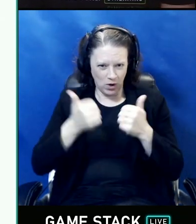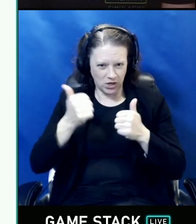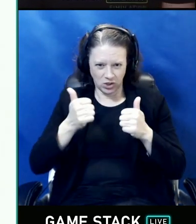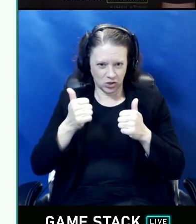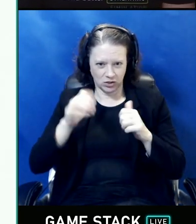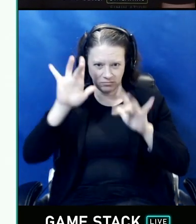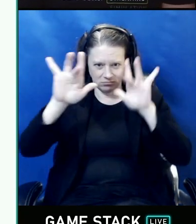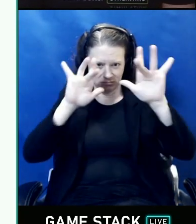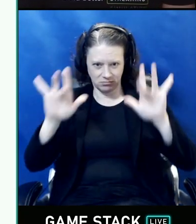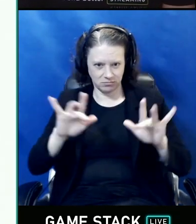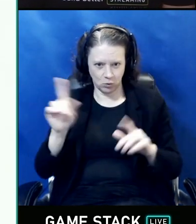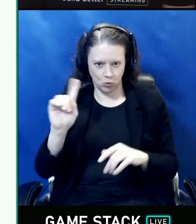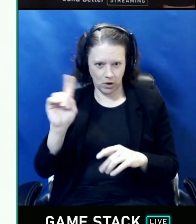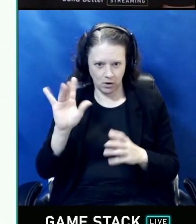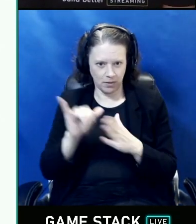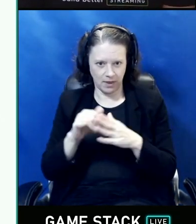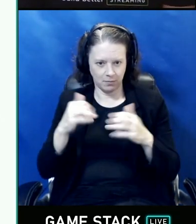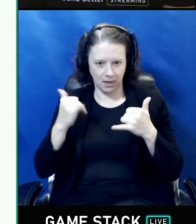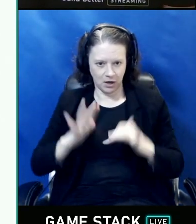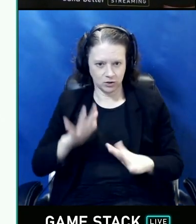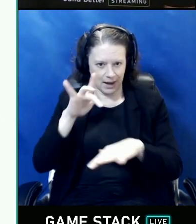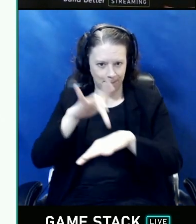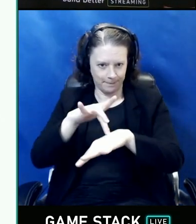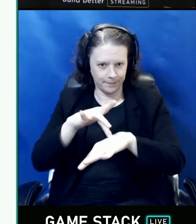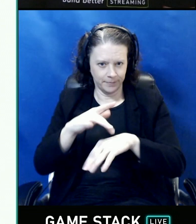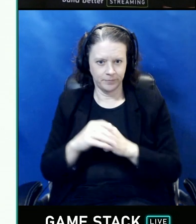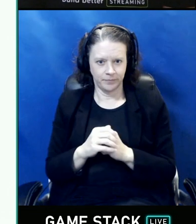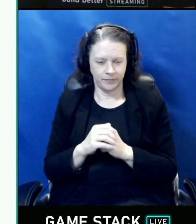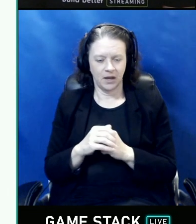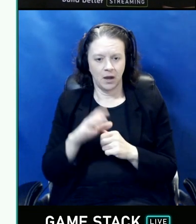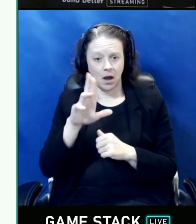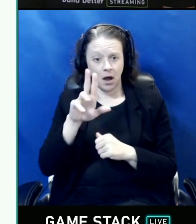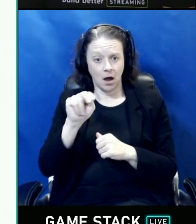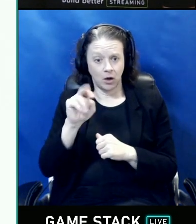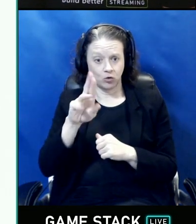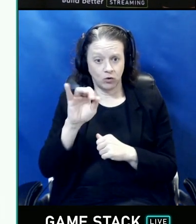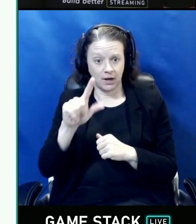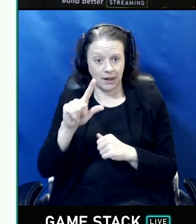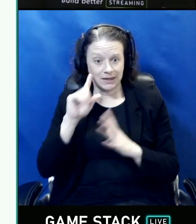Unreal also expects that all of the touch indexes are between zero and nine.